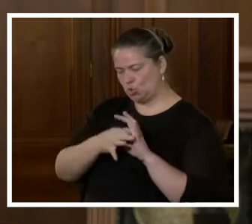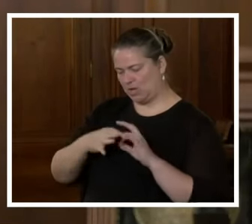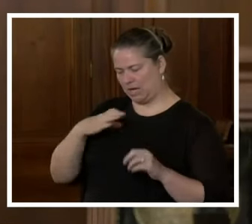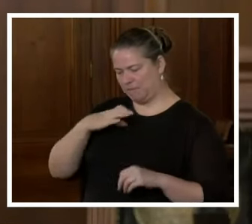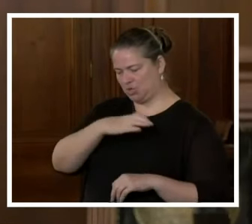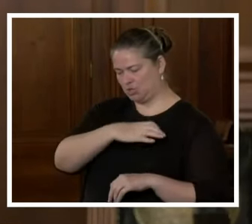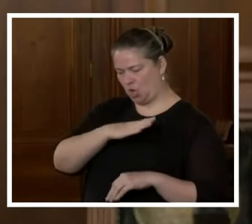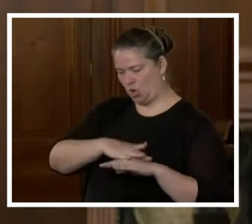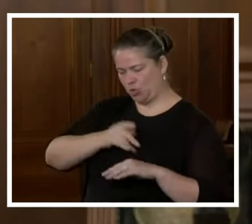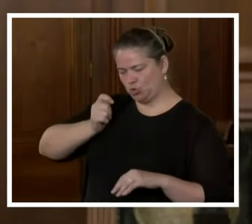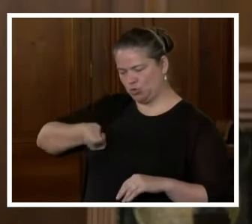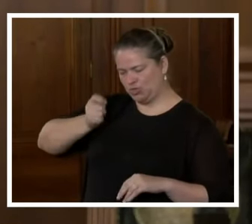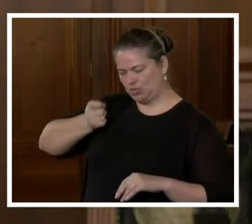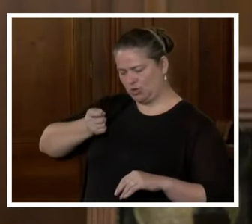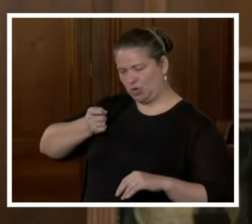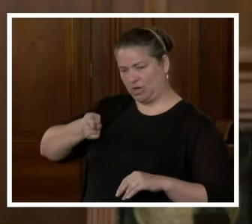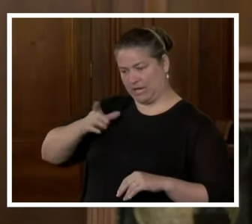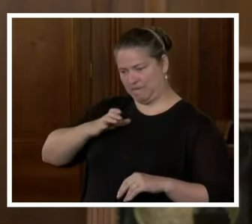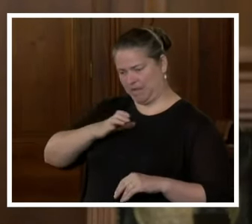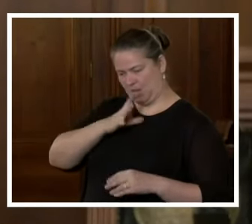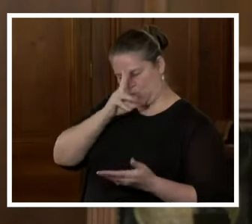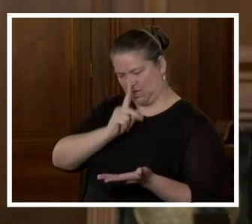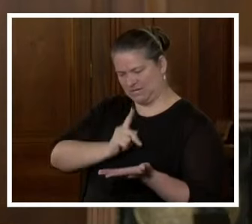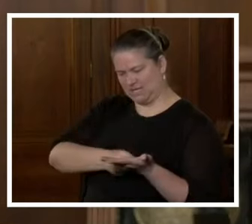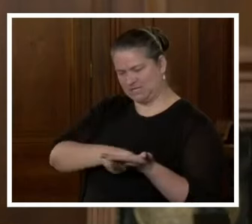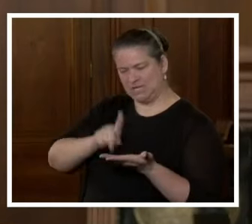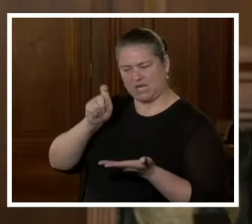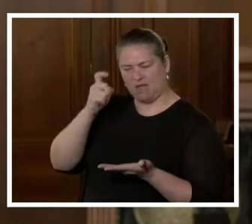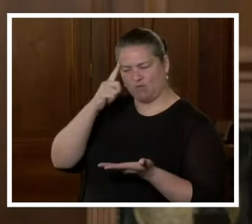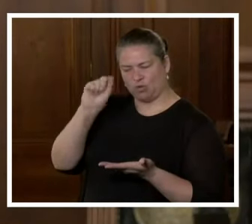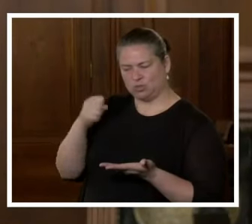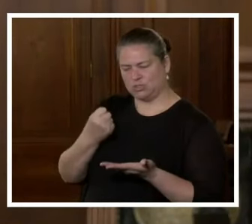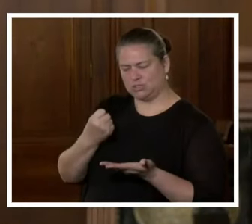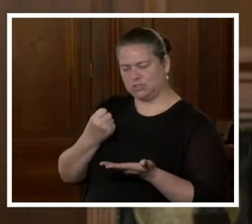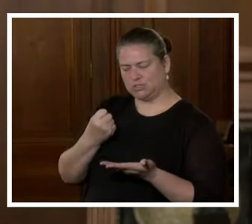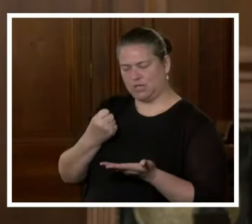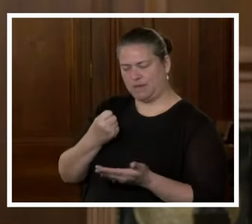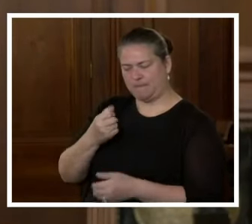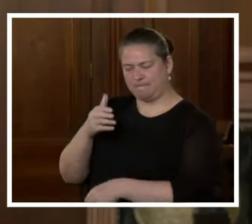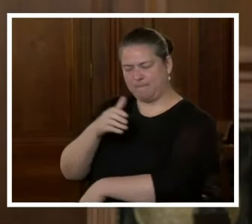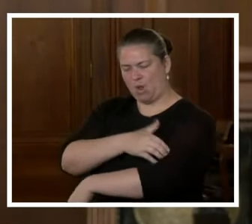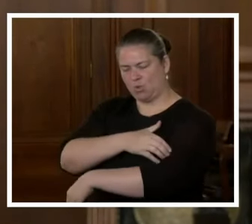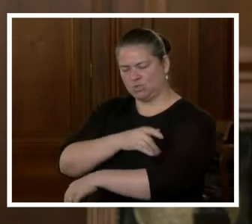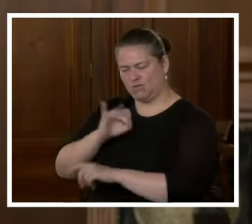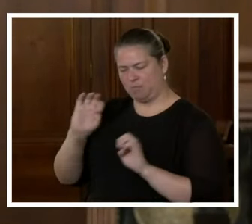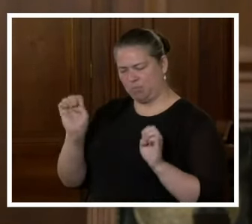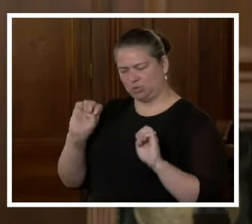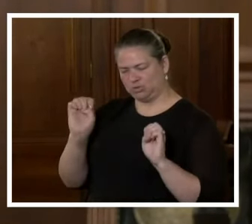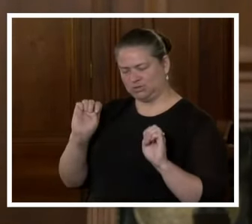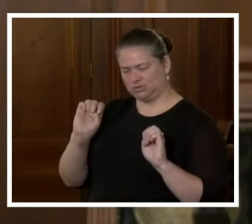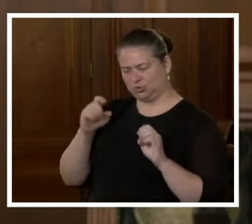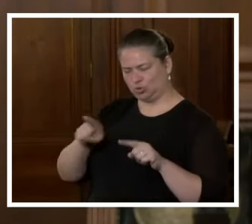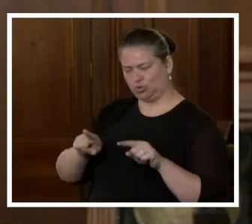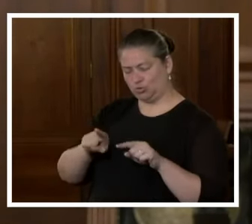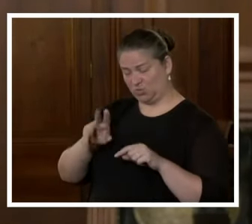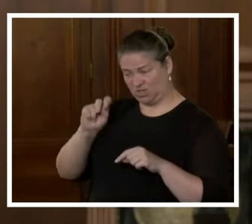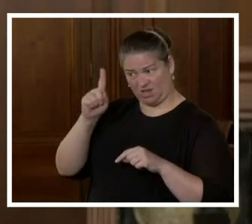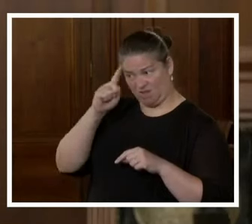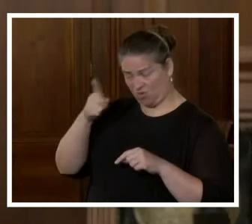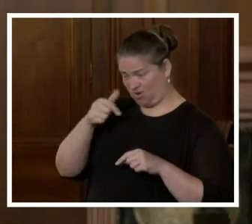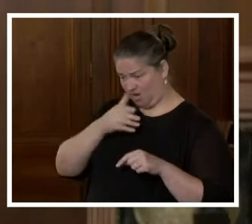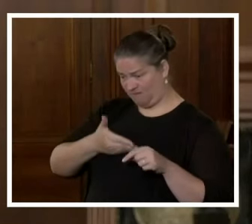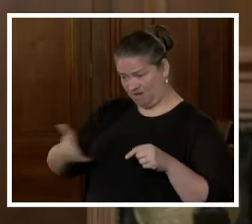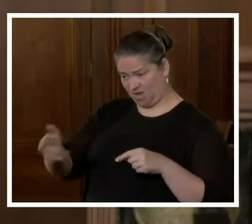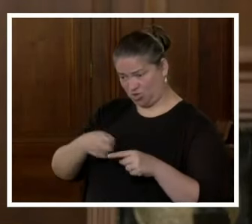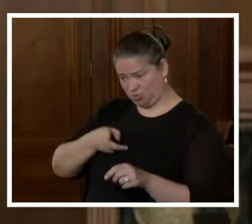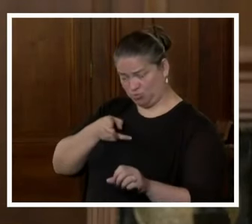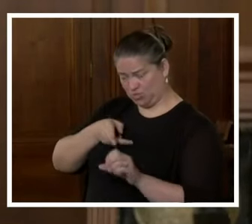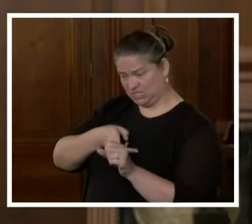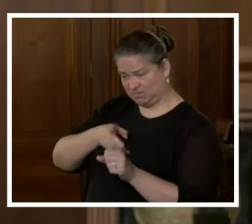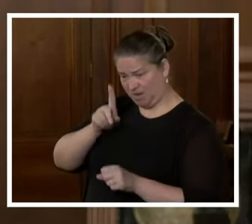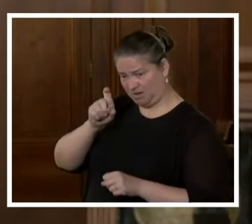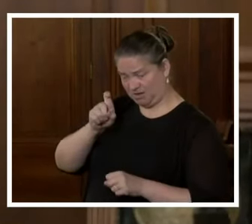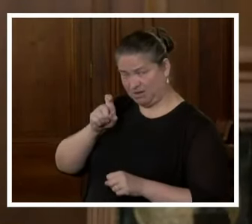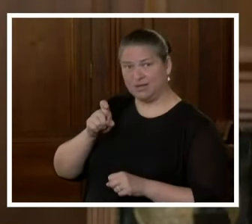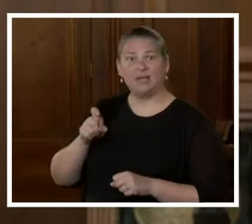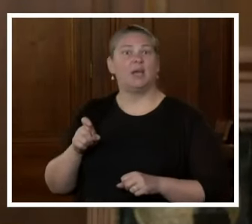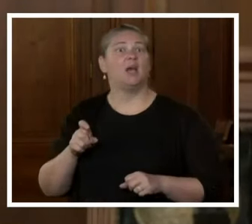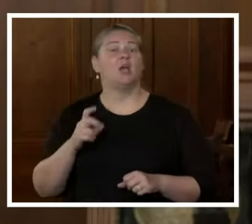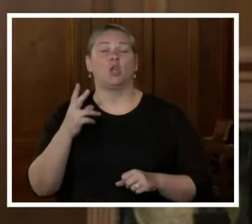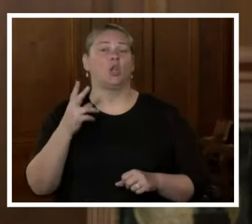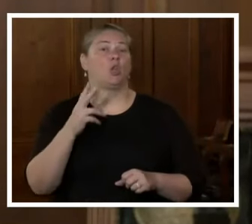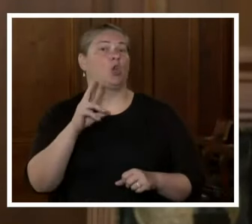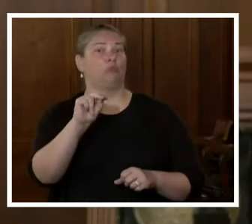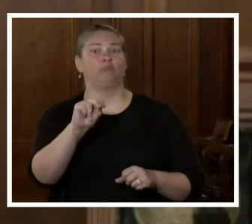[NOT AUDIBLE]